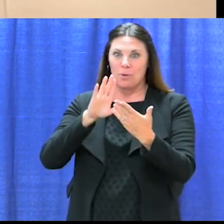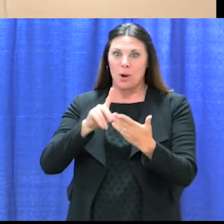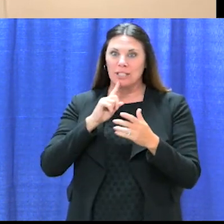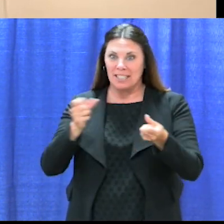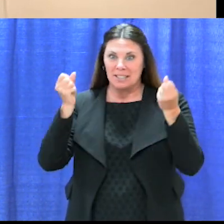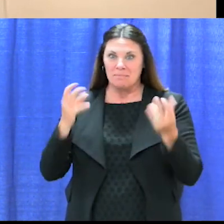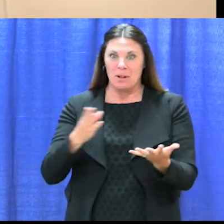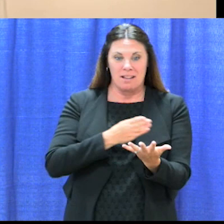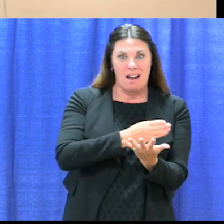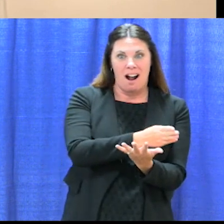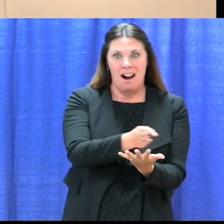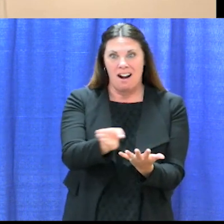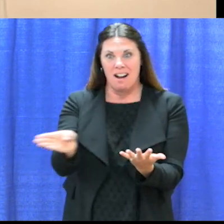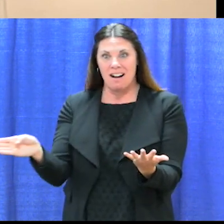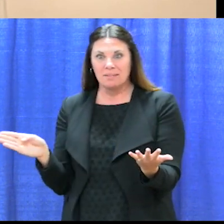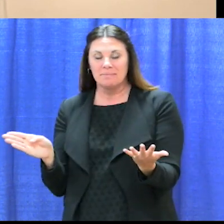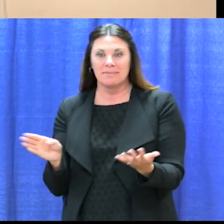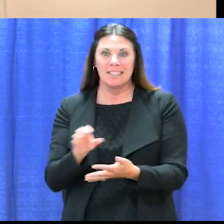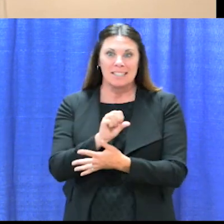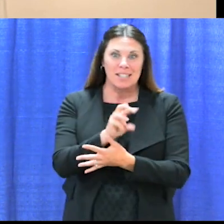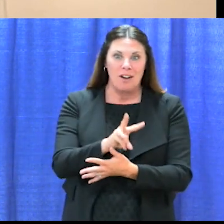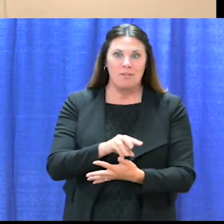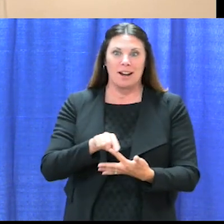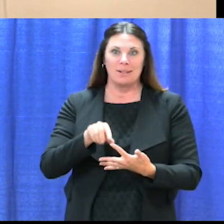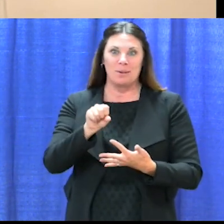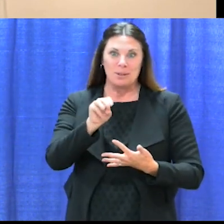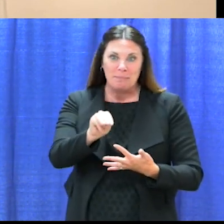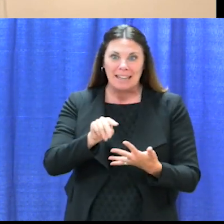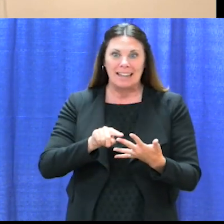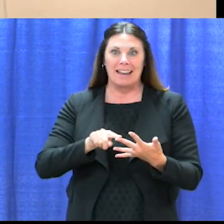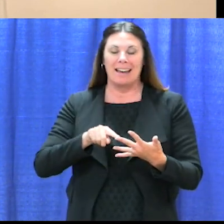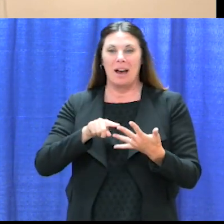ISPs but also software companies, social media companies, manufacturers, etcetera if we could